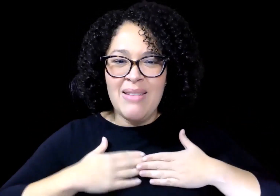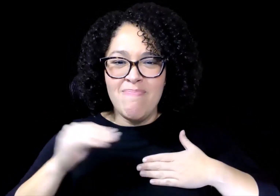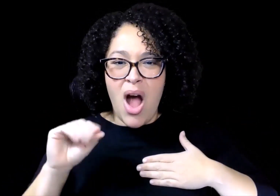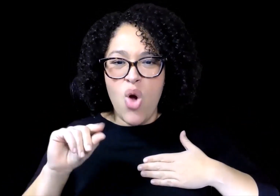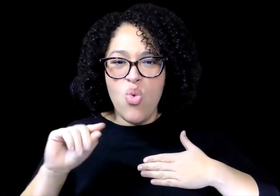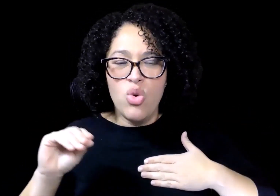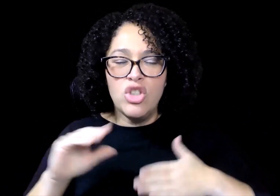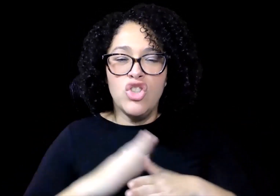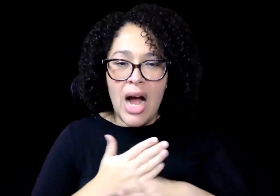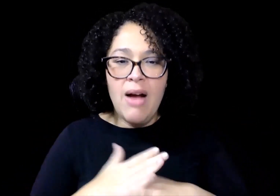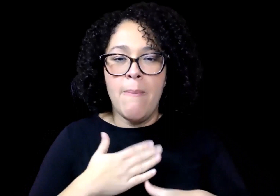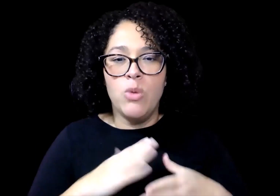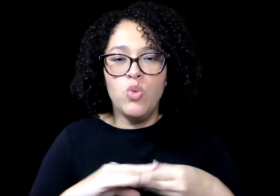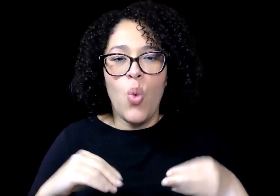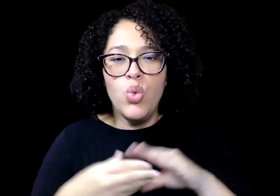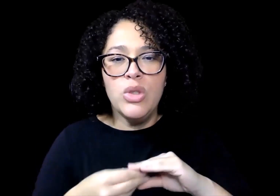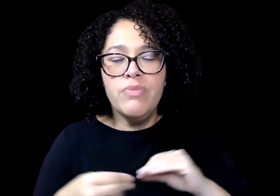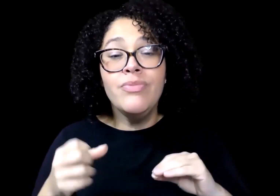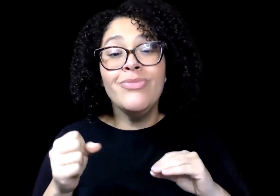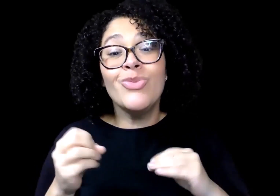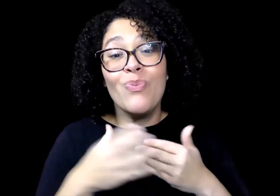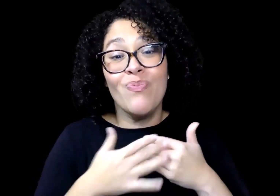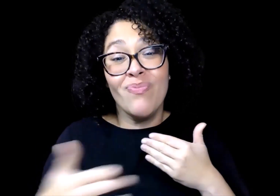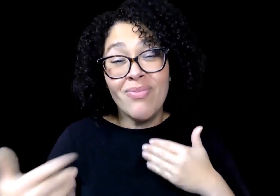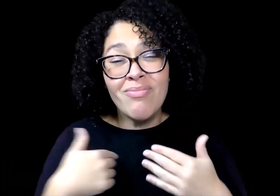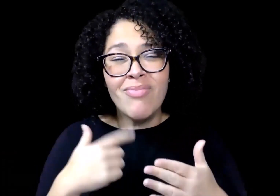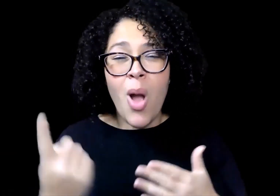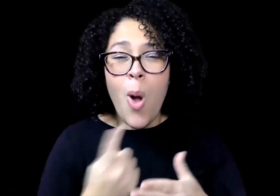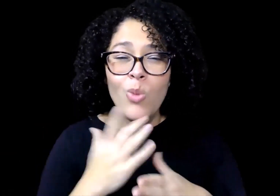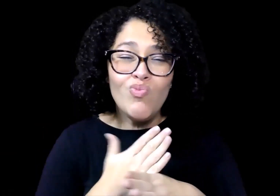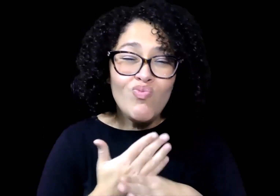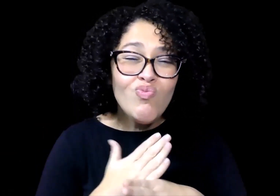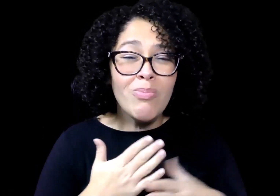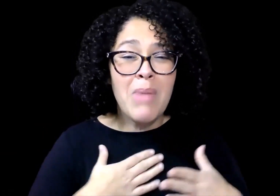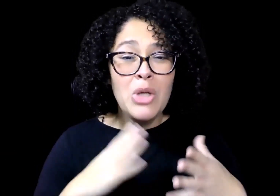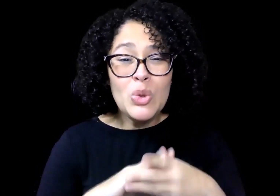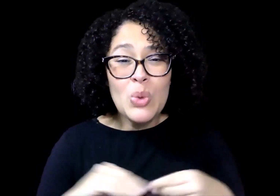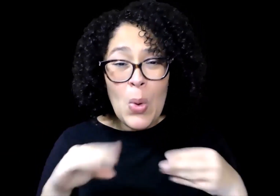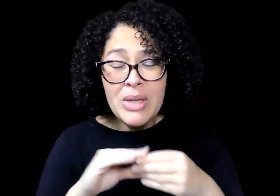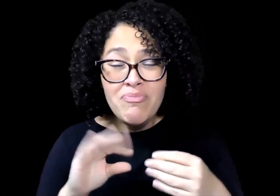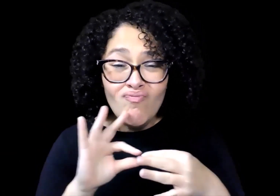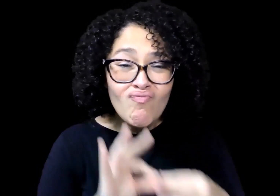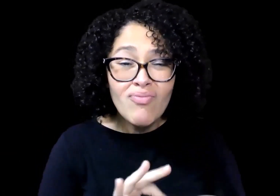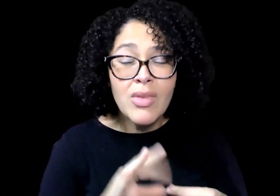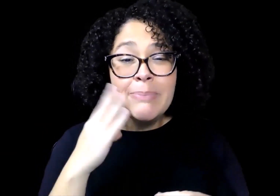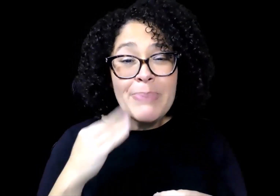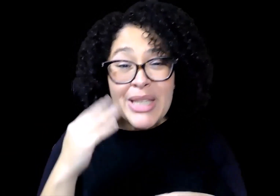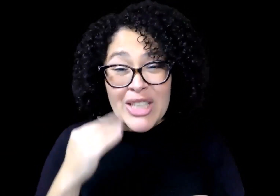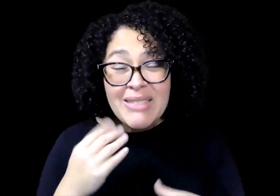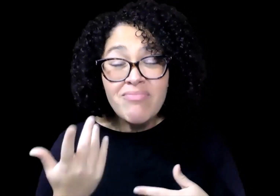and so that was my rebirth into sharing my story and my culture and I share it all the time now